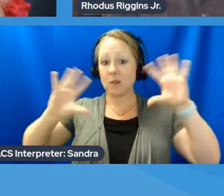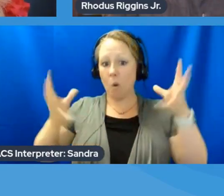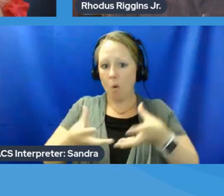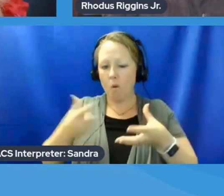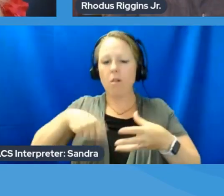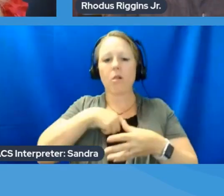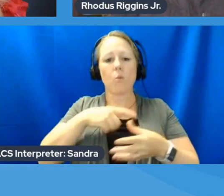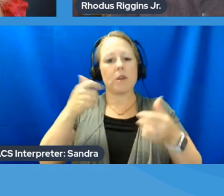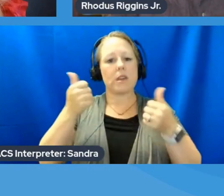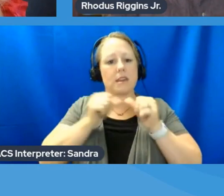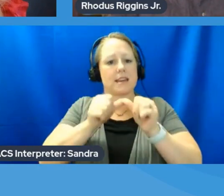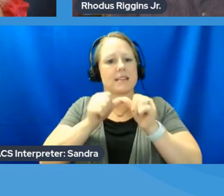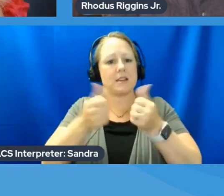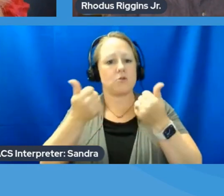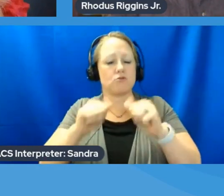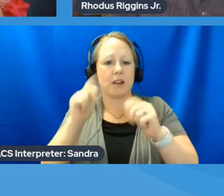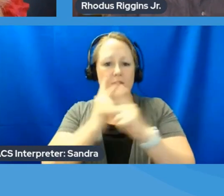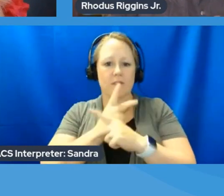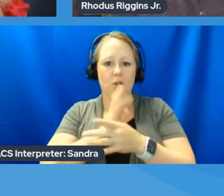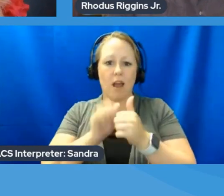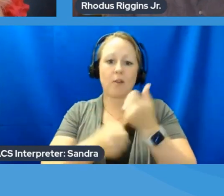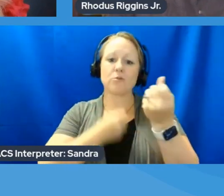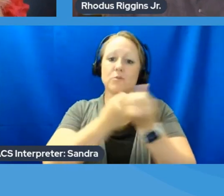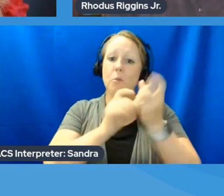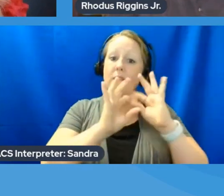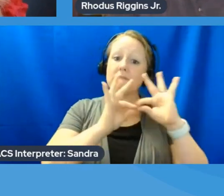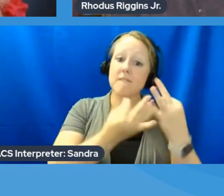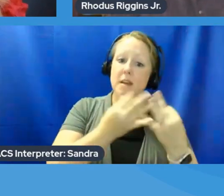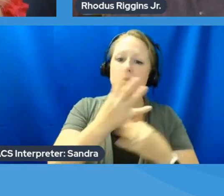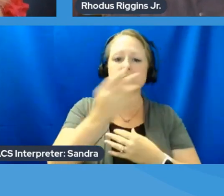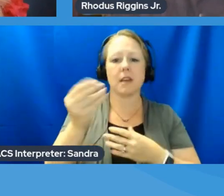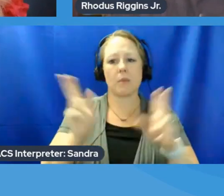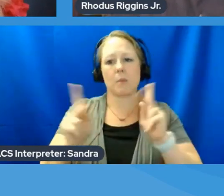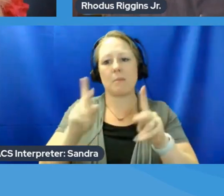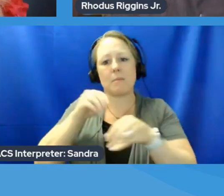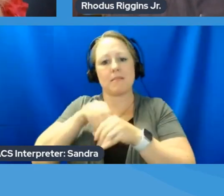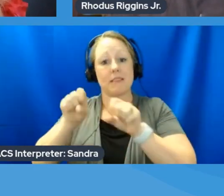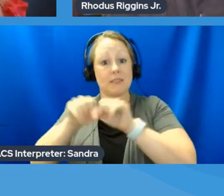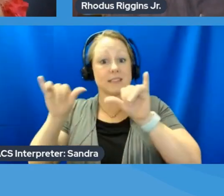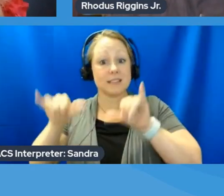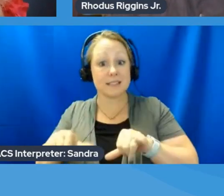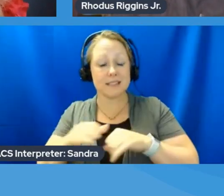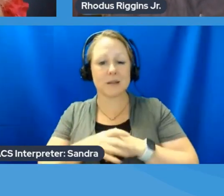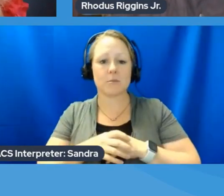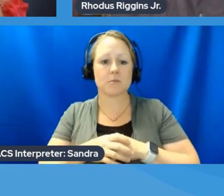and the people in the systems who are supporting them. And so many examples